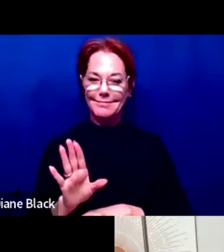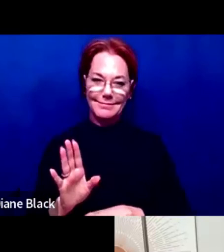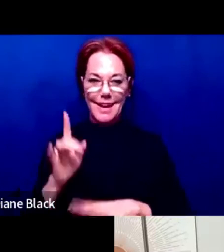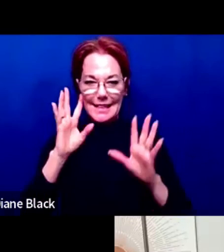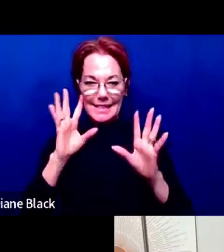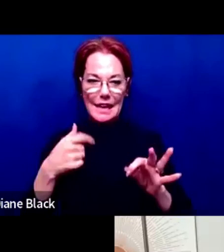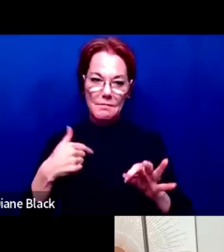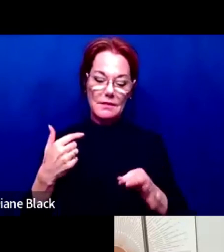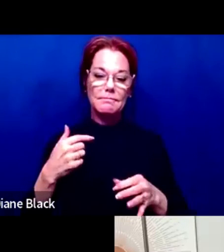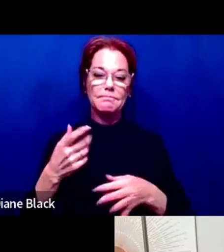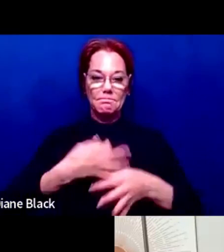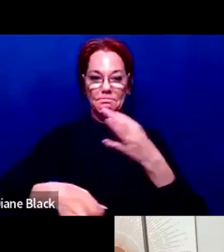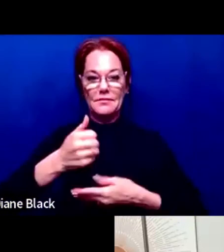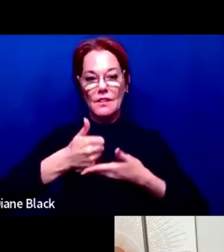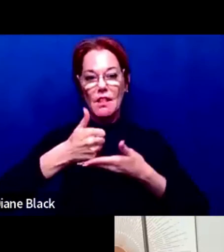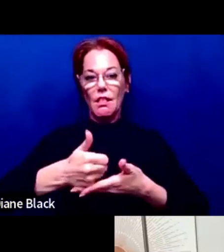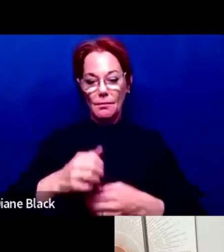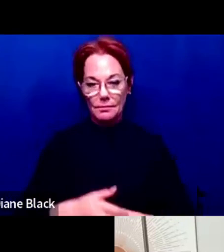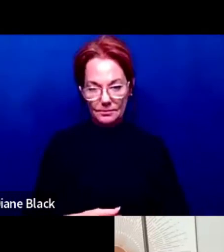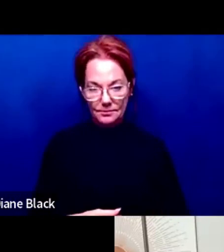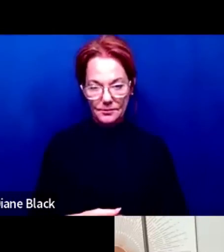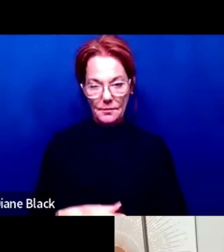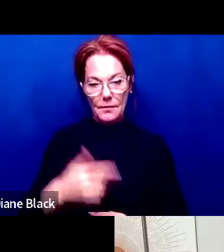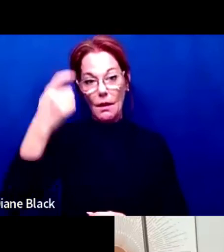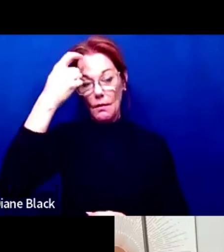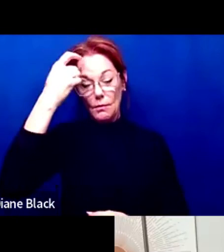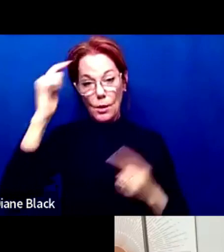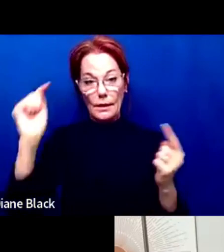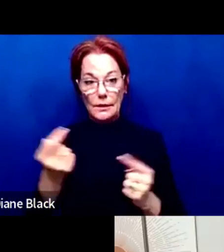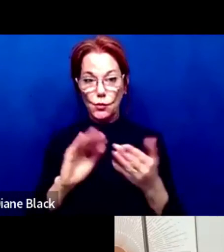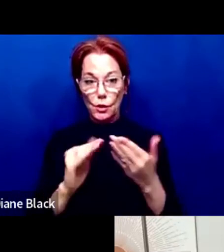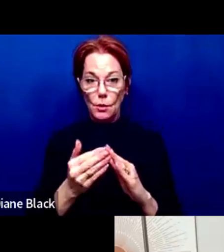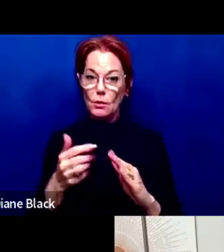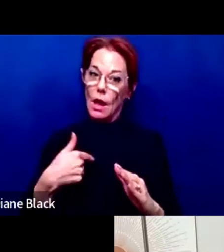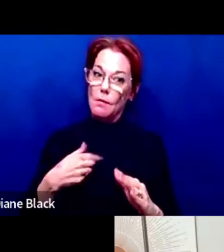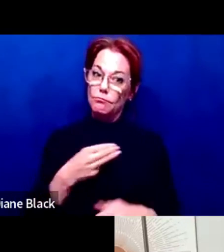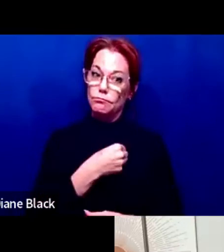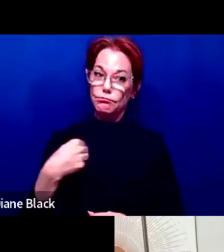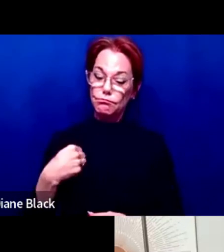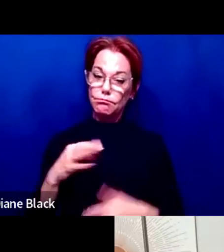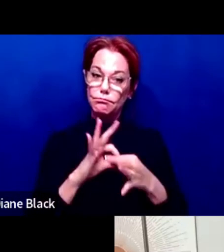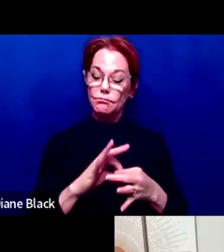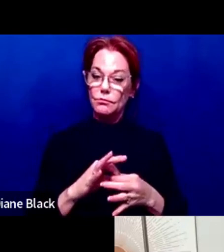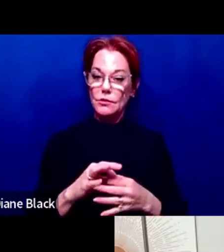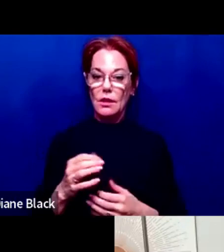is that the brain and the community which I'm a part of, we want results right now. Get